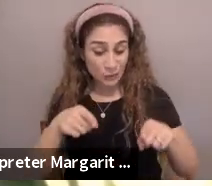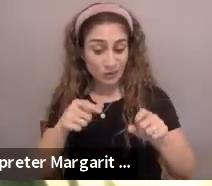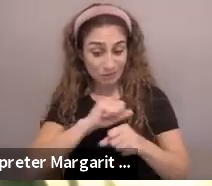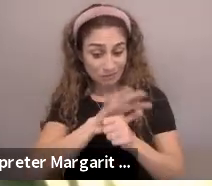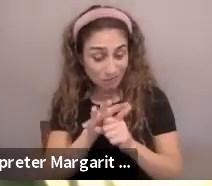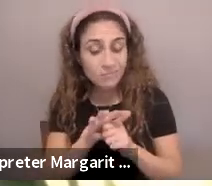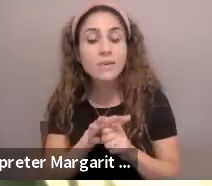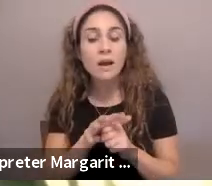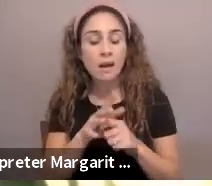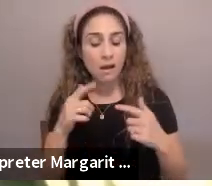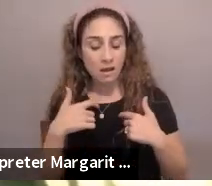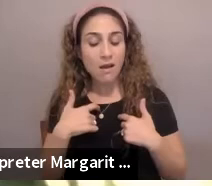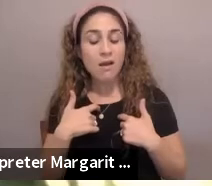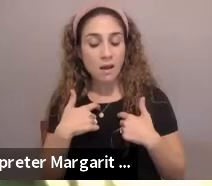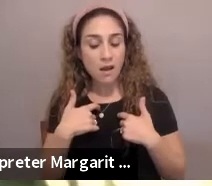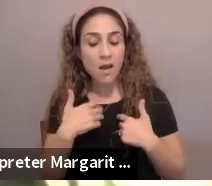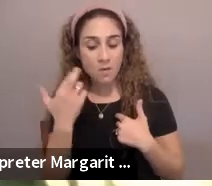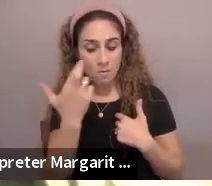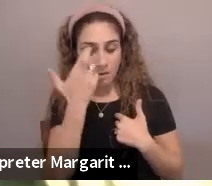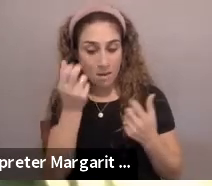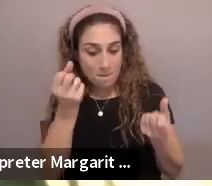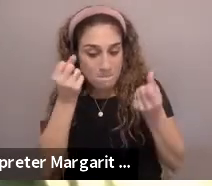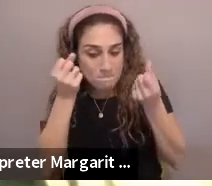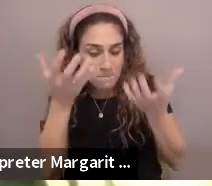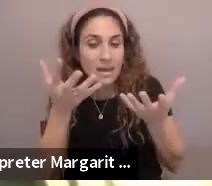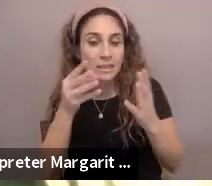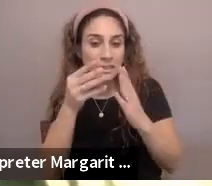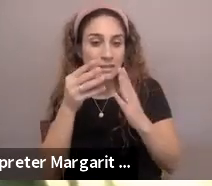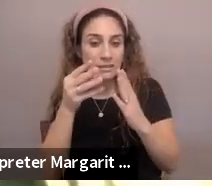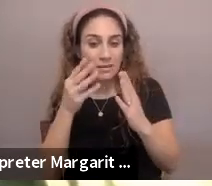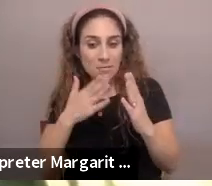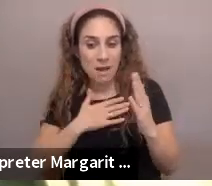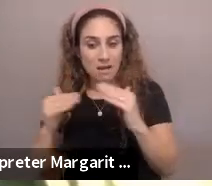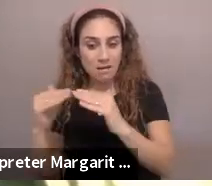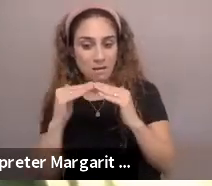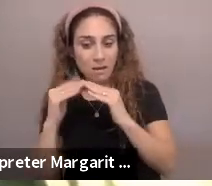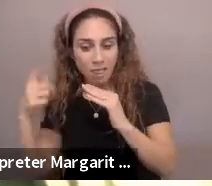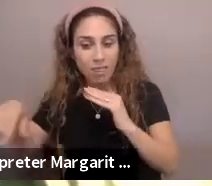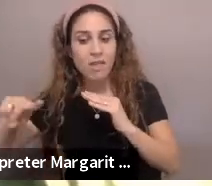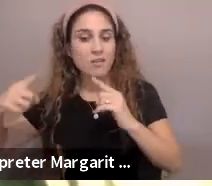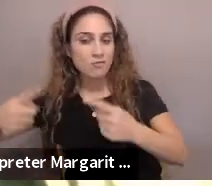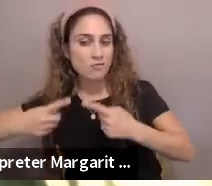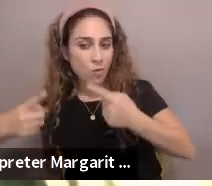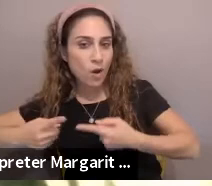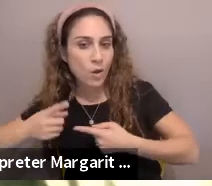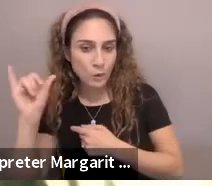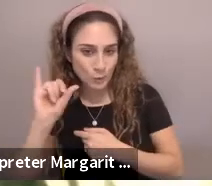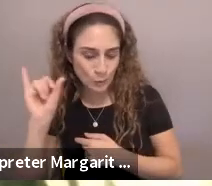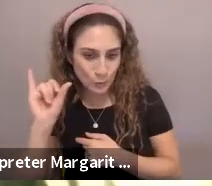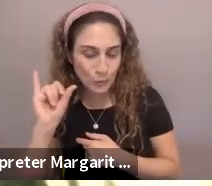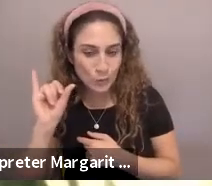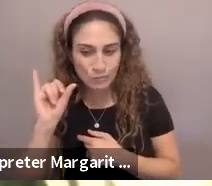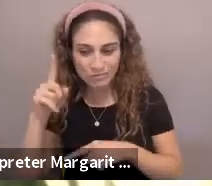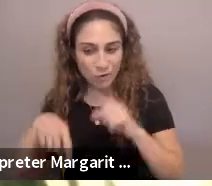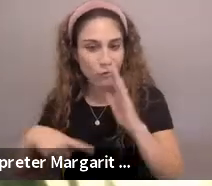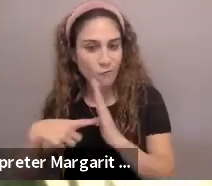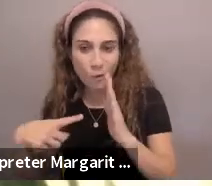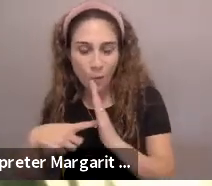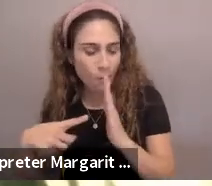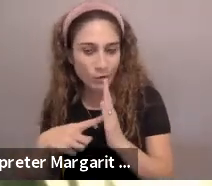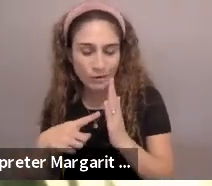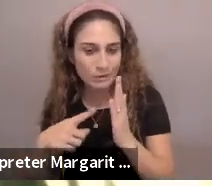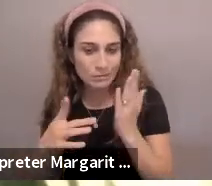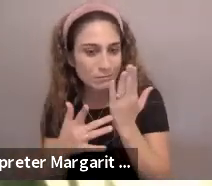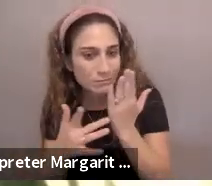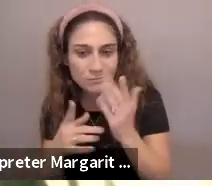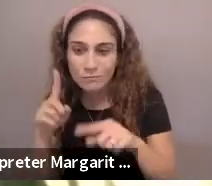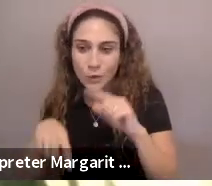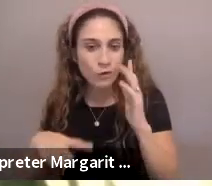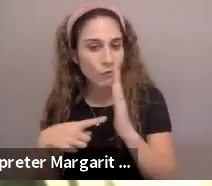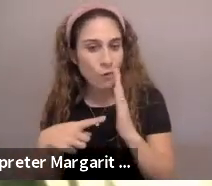Many of my classmates is travel to our for a device an internet to their financial situation or there is to this where you said that forced to attend class.